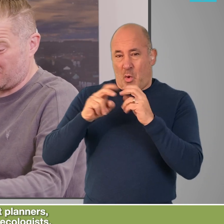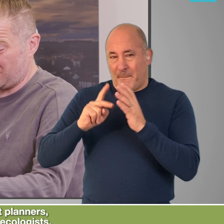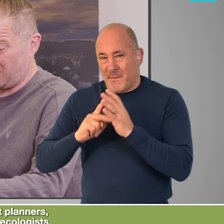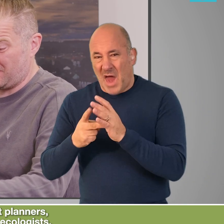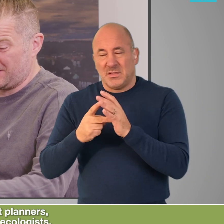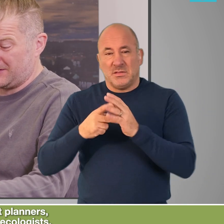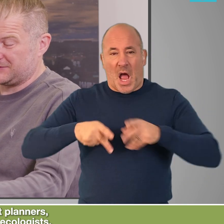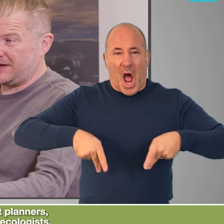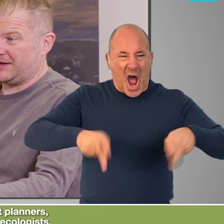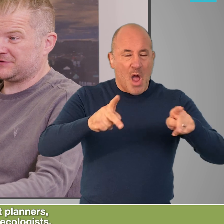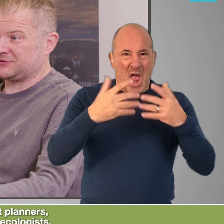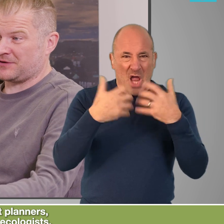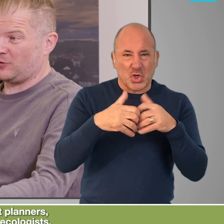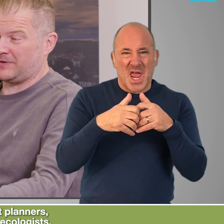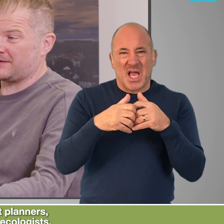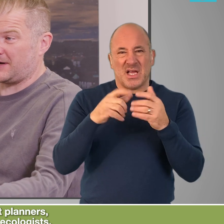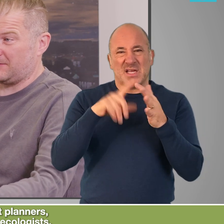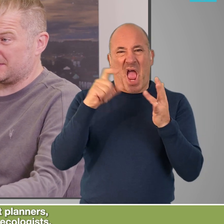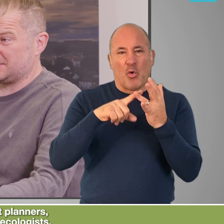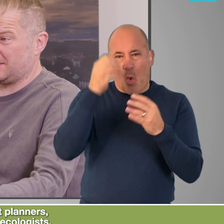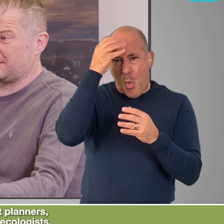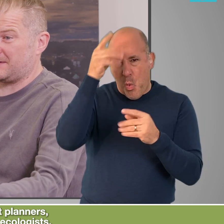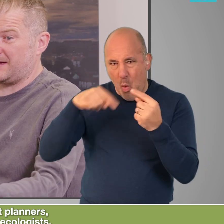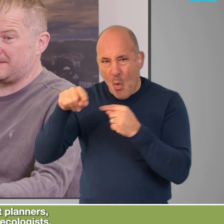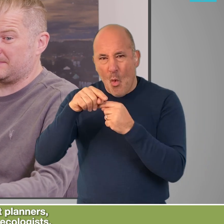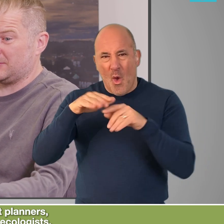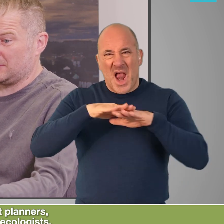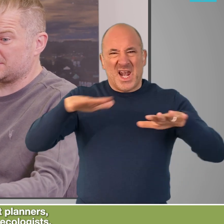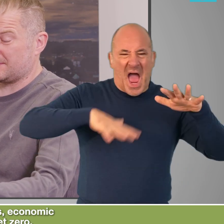We've got transport planners, highway engineers, ecologists,